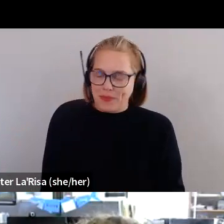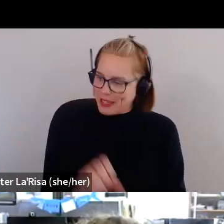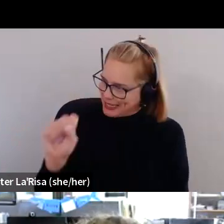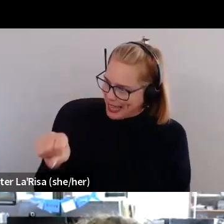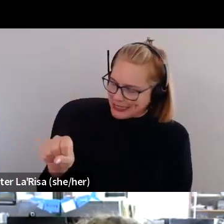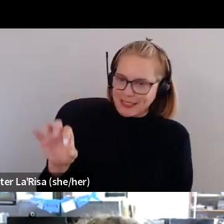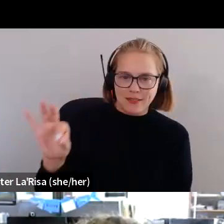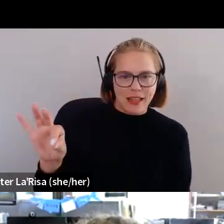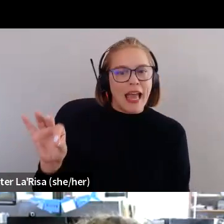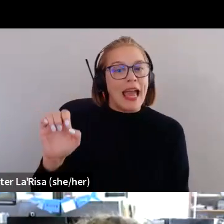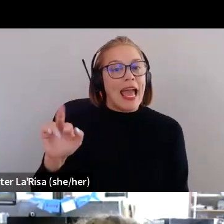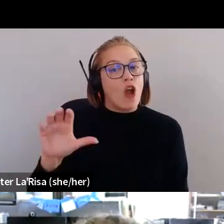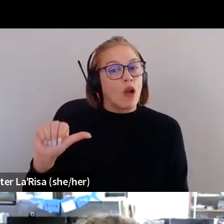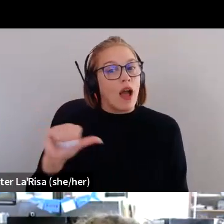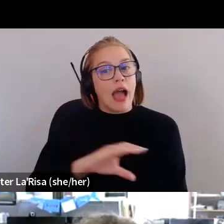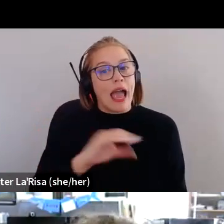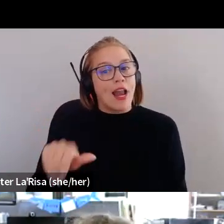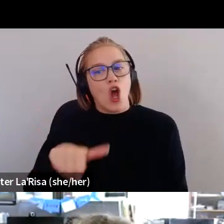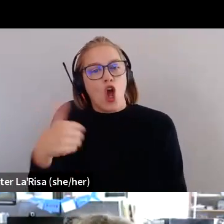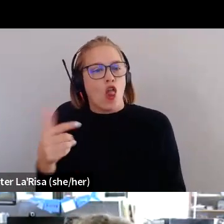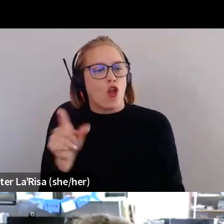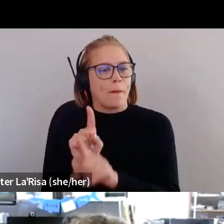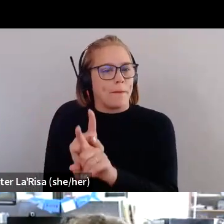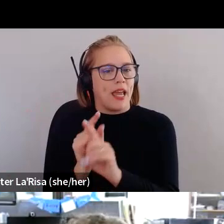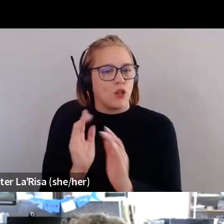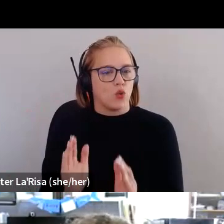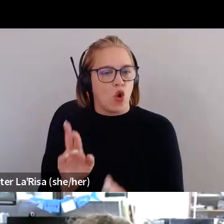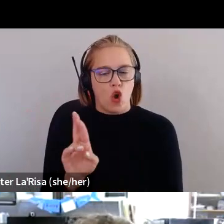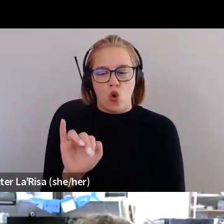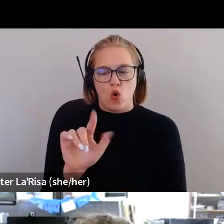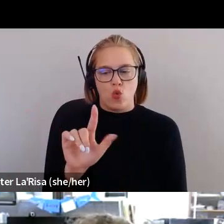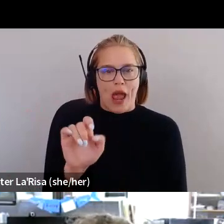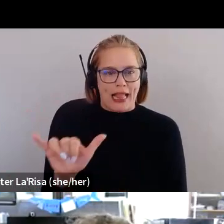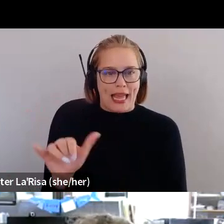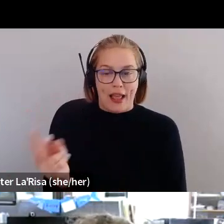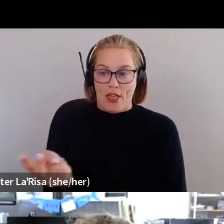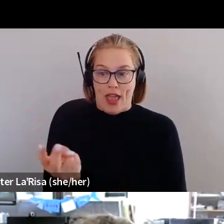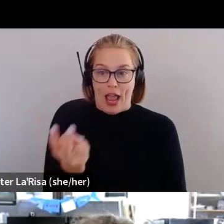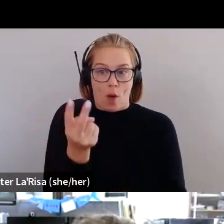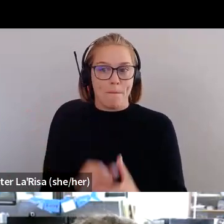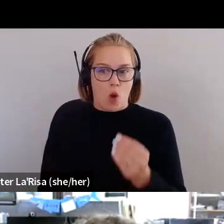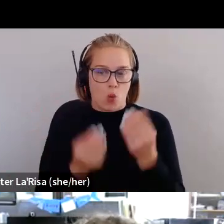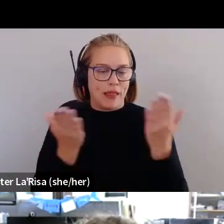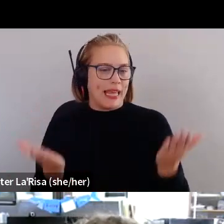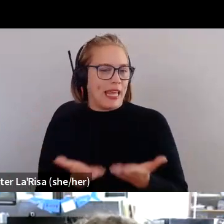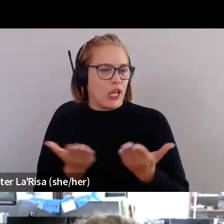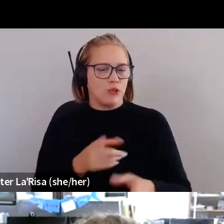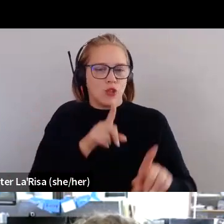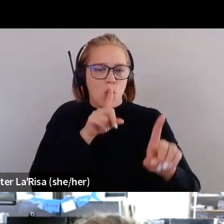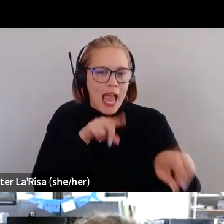: I don't know -- I guess I am a mentor. I am here to answer questions